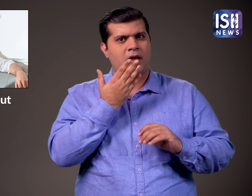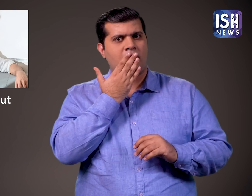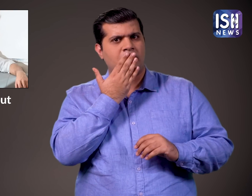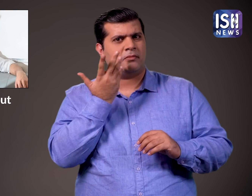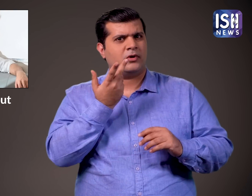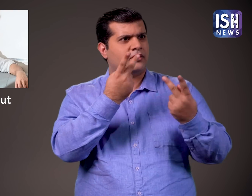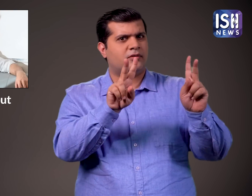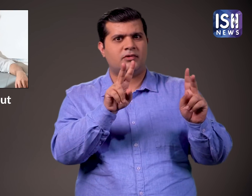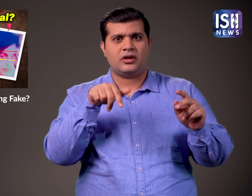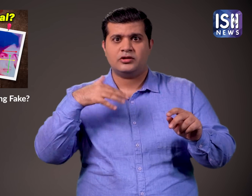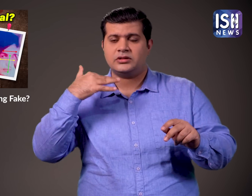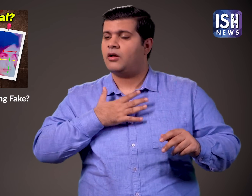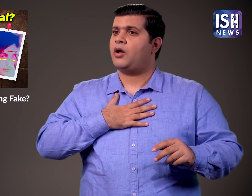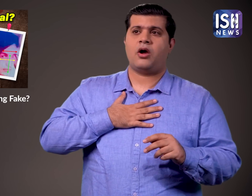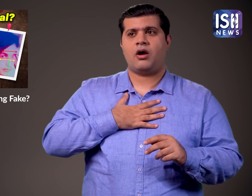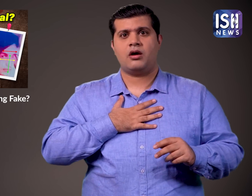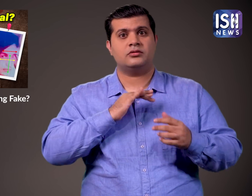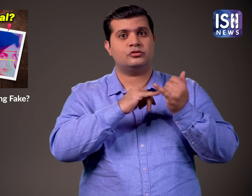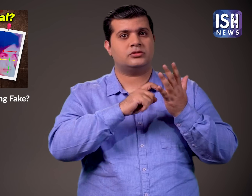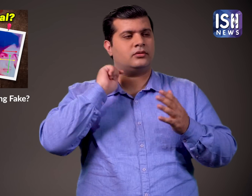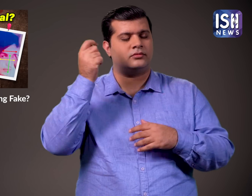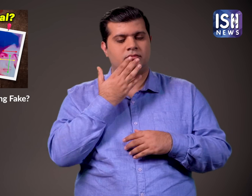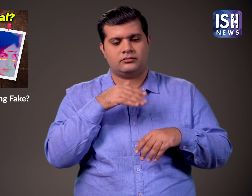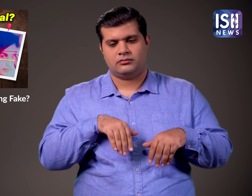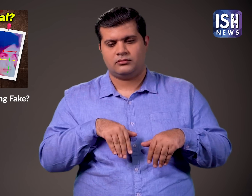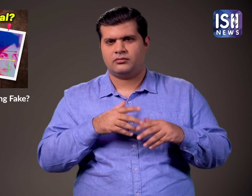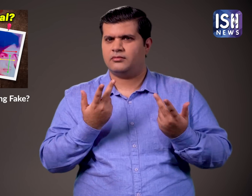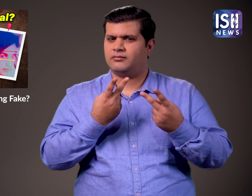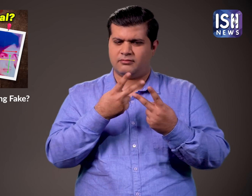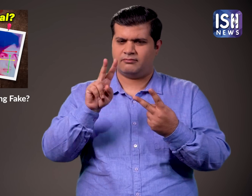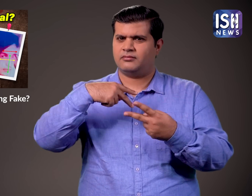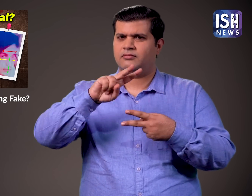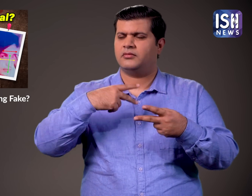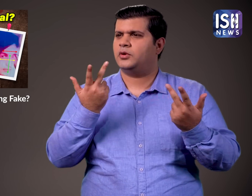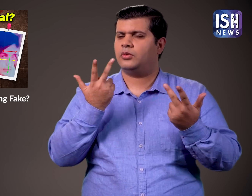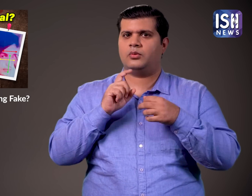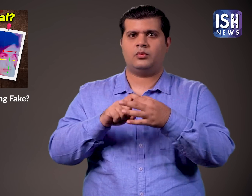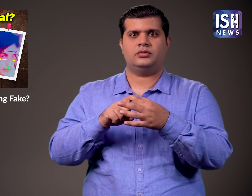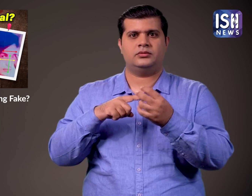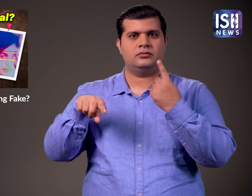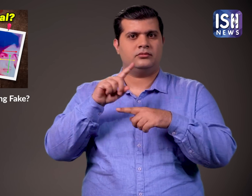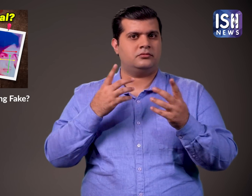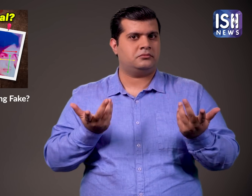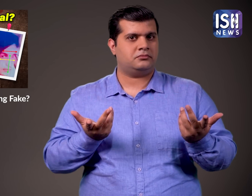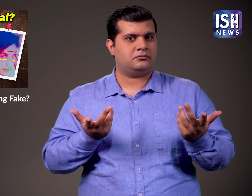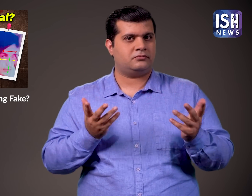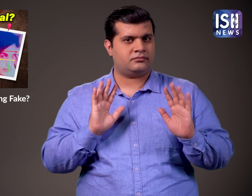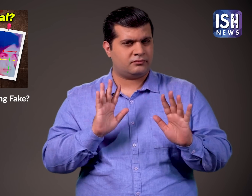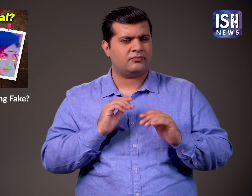They are shocked by Saif's incident but were quiet when Sushant Singh Rajput died by suicide.